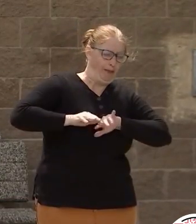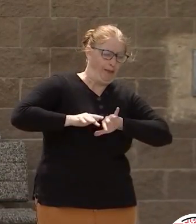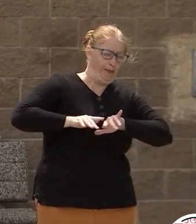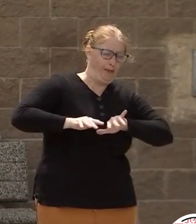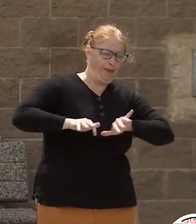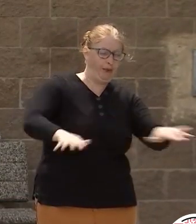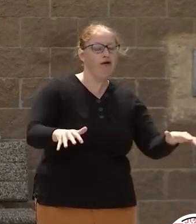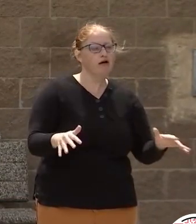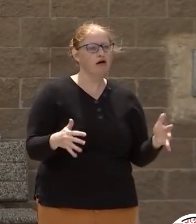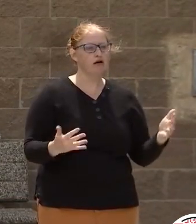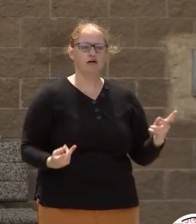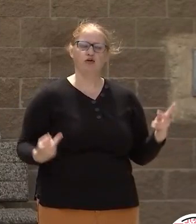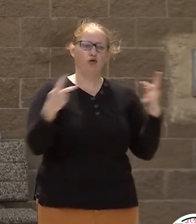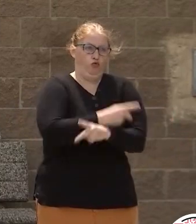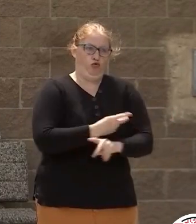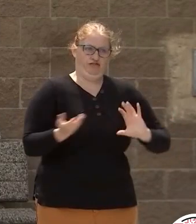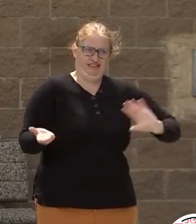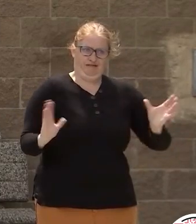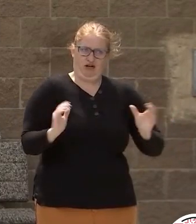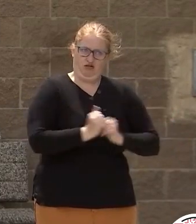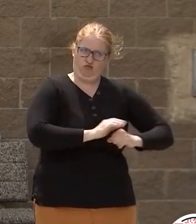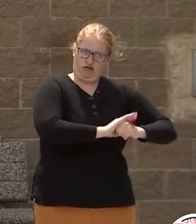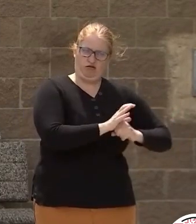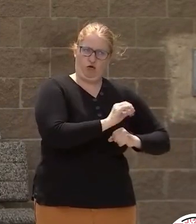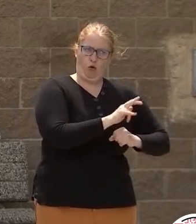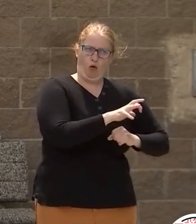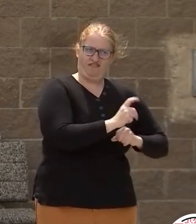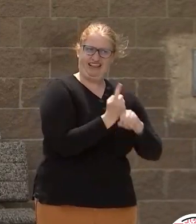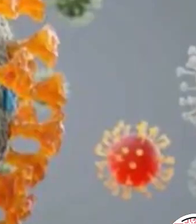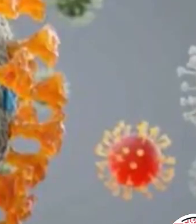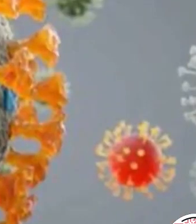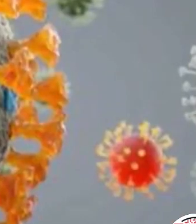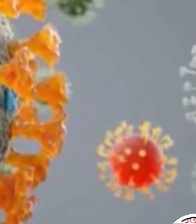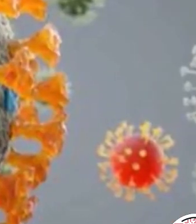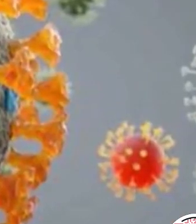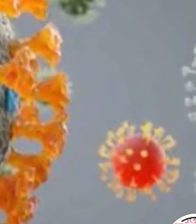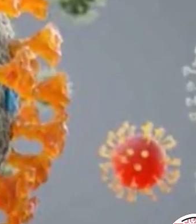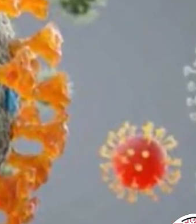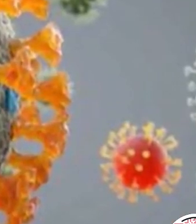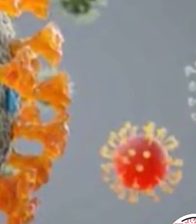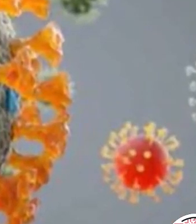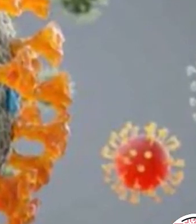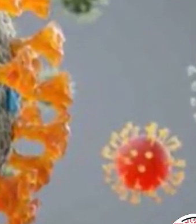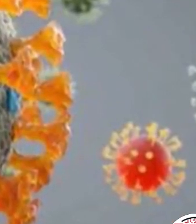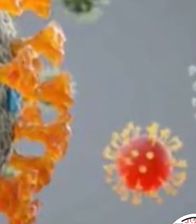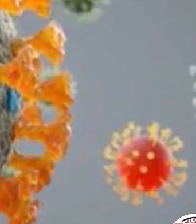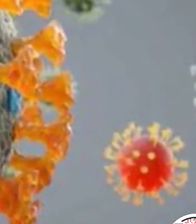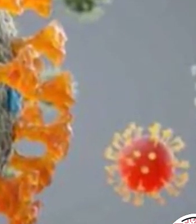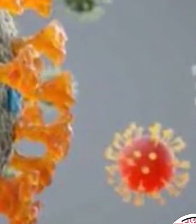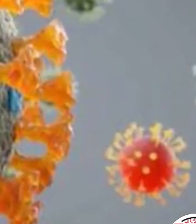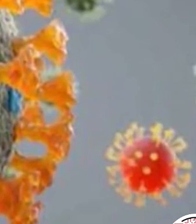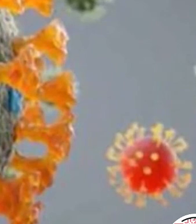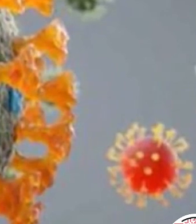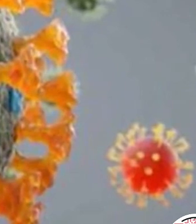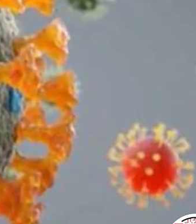THE DELTA VARIANT IS COVID ON STEROIDS COVID ON STEROIDS, THIS VIRUS. IT IS FAR MORE